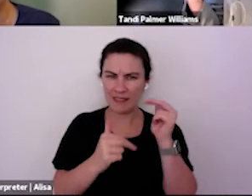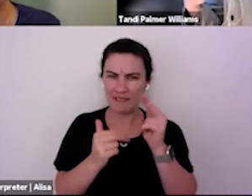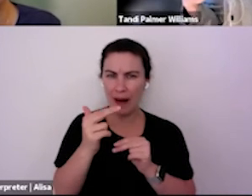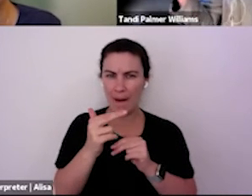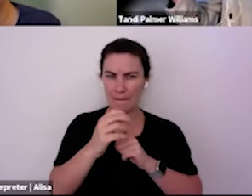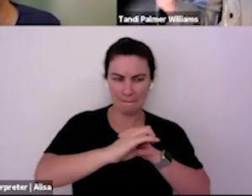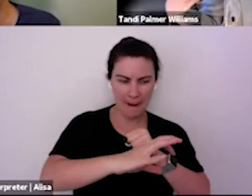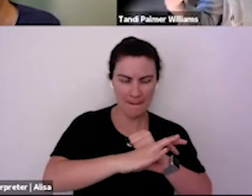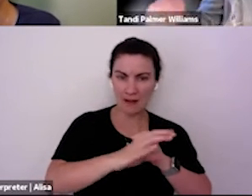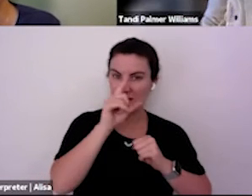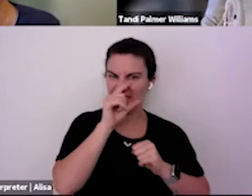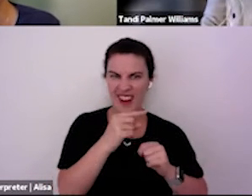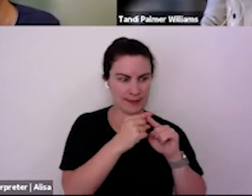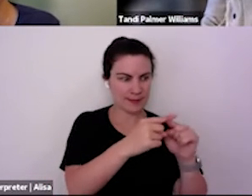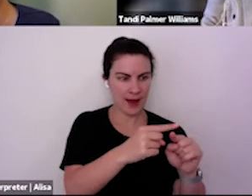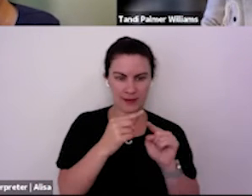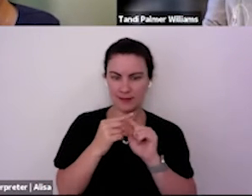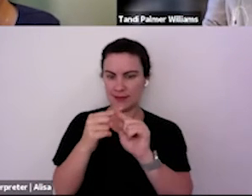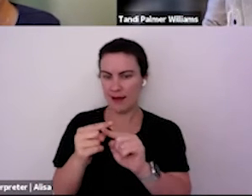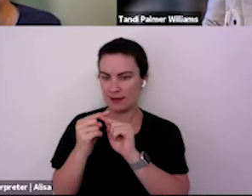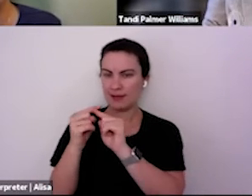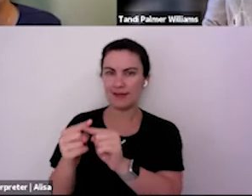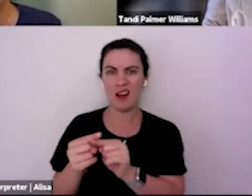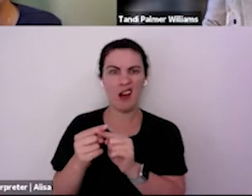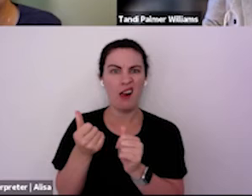people in social media and posts that work.